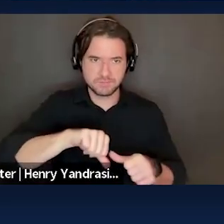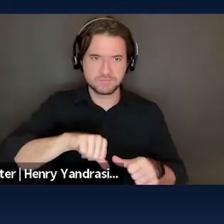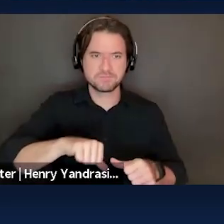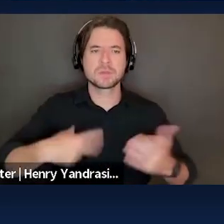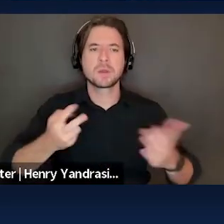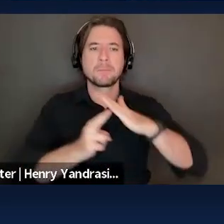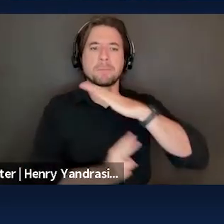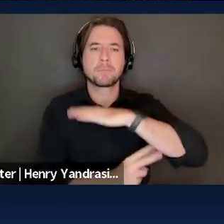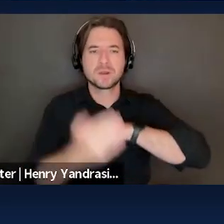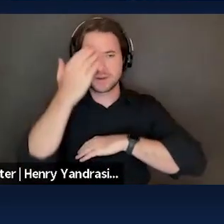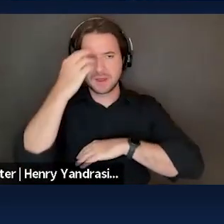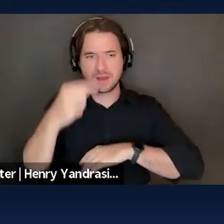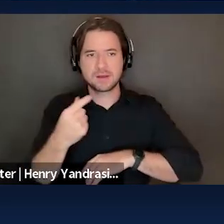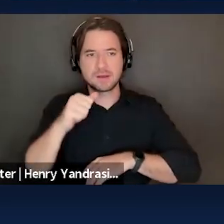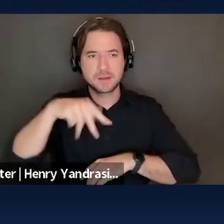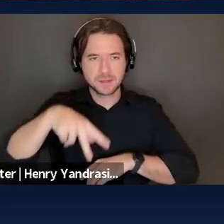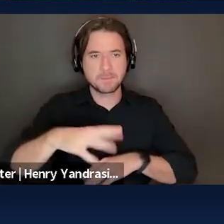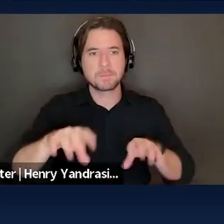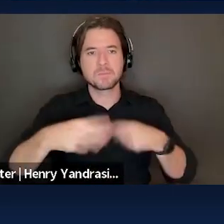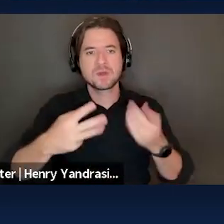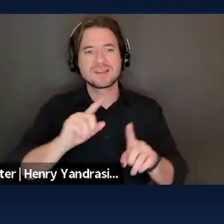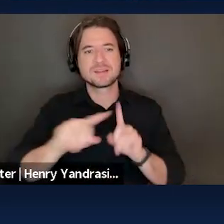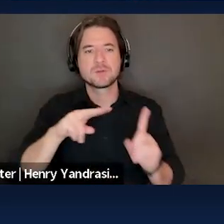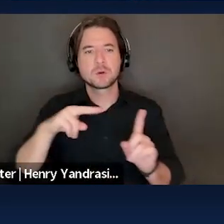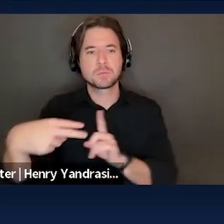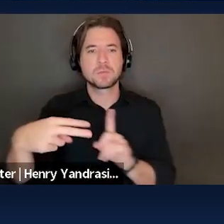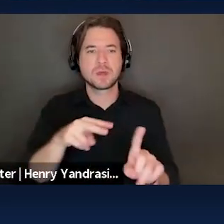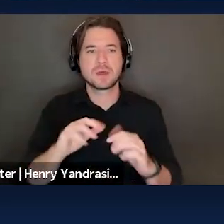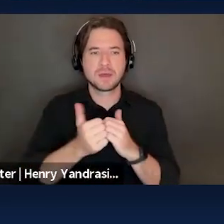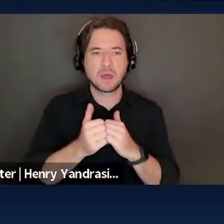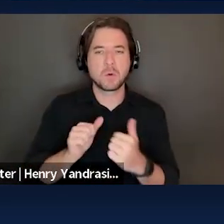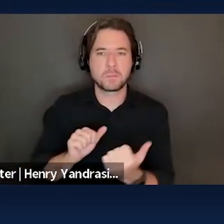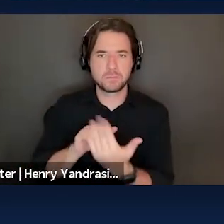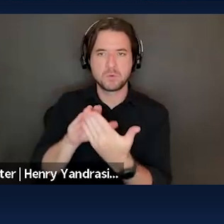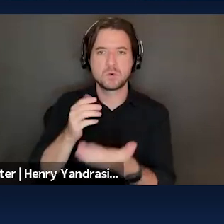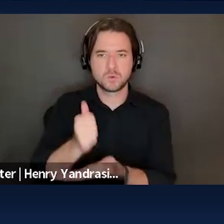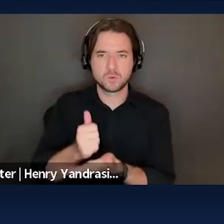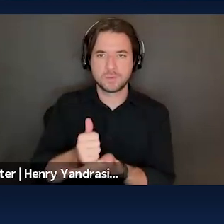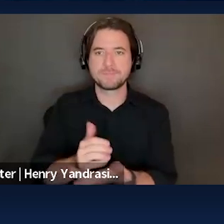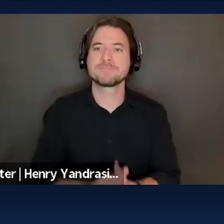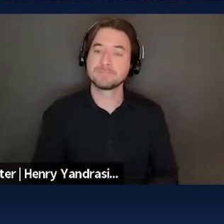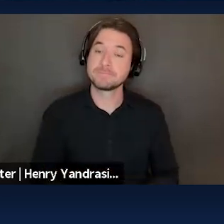bridging the knowledge gaps and providing different perspectives on how to approach treatment.